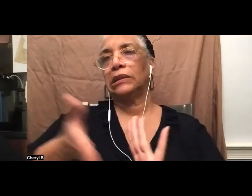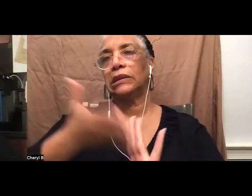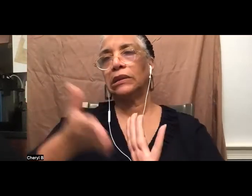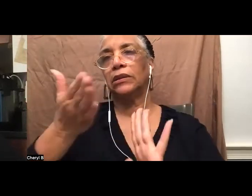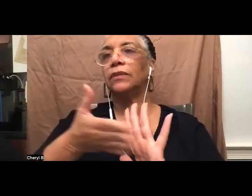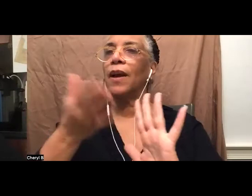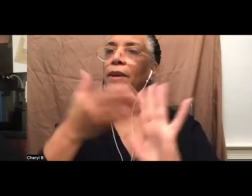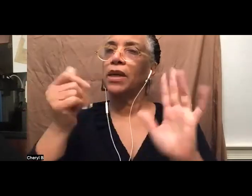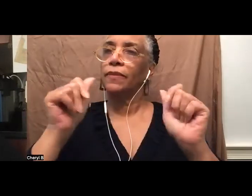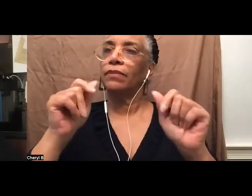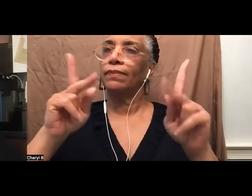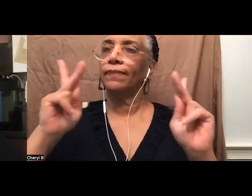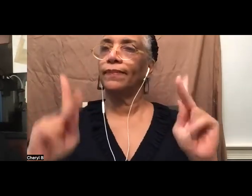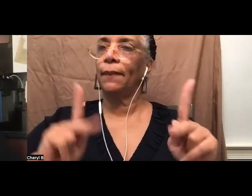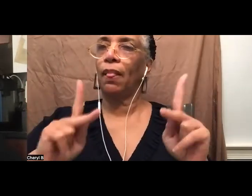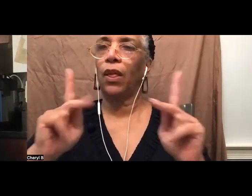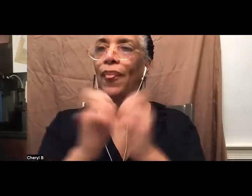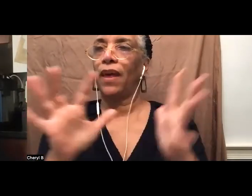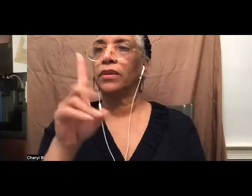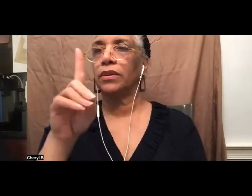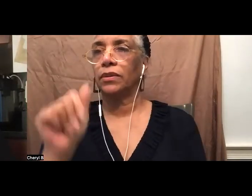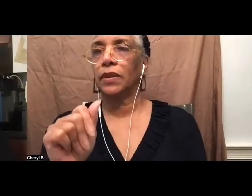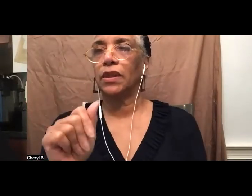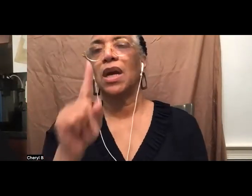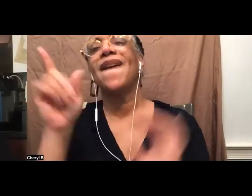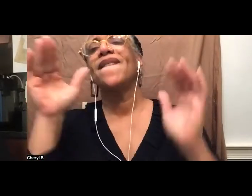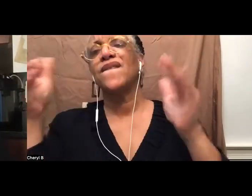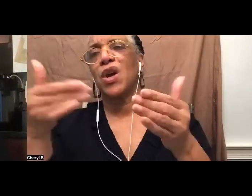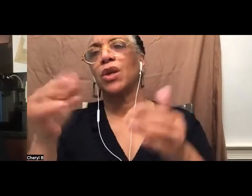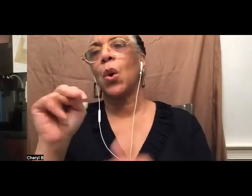other failure was that it focused highly on net zero emissions